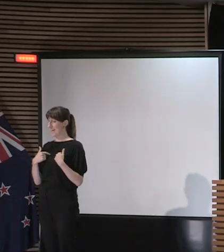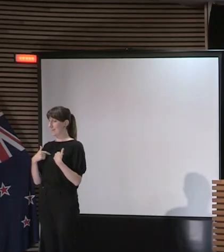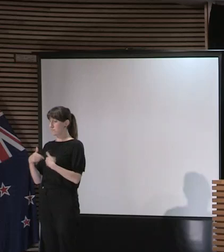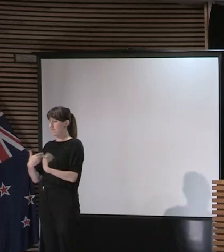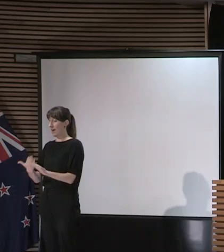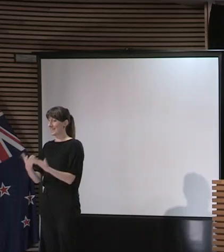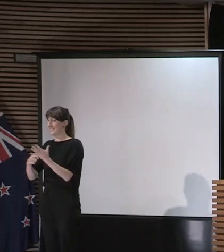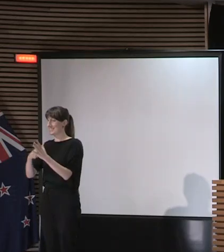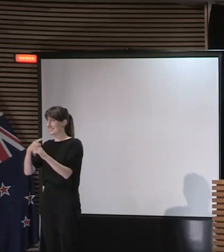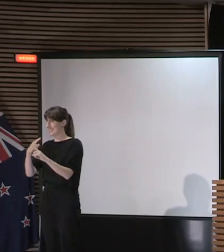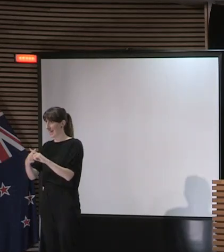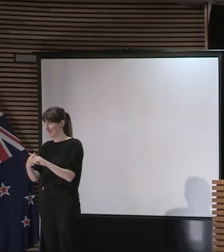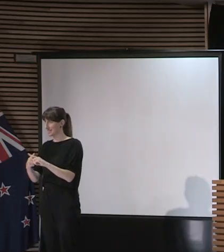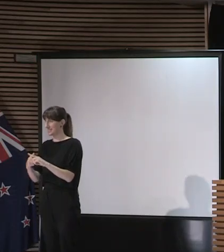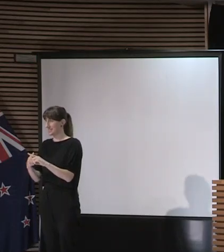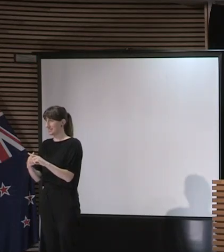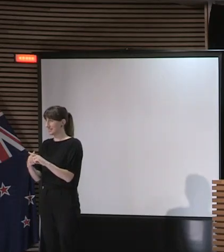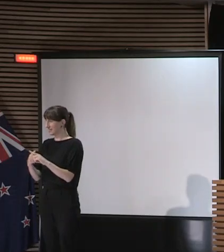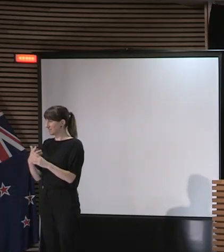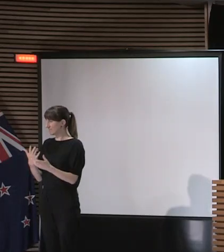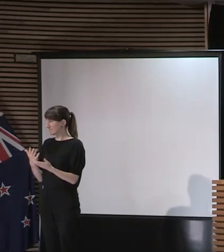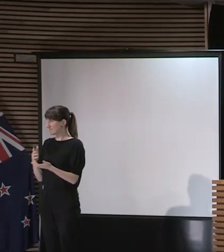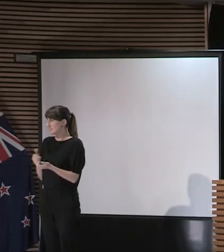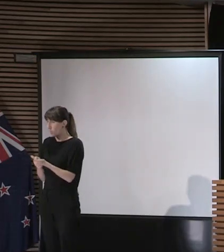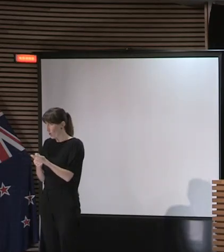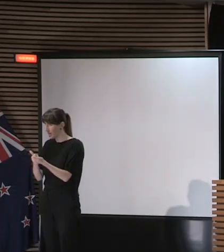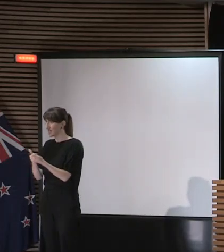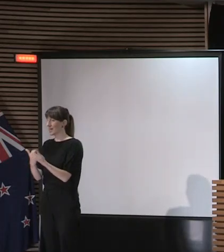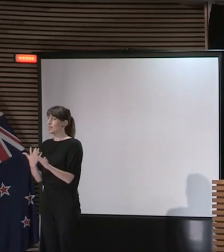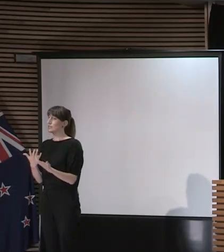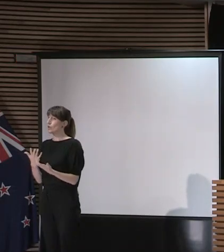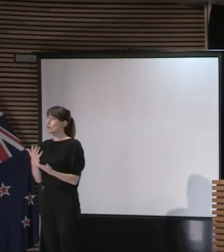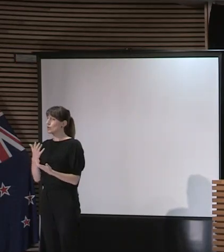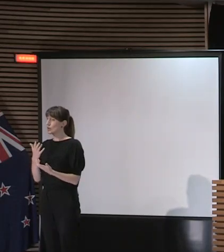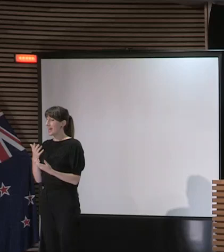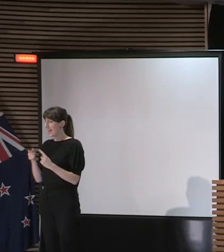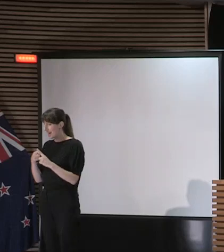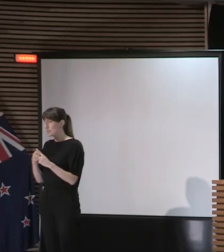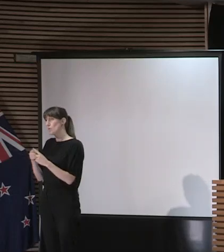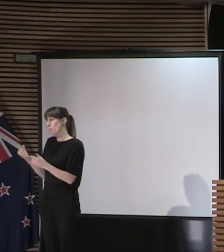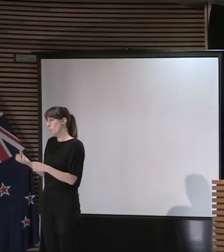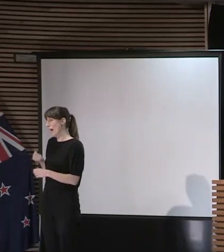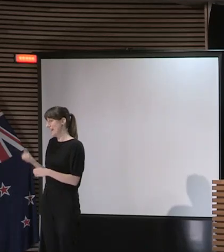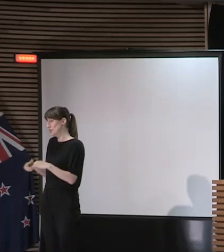foremost, make sure you make the most of the tax provisions that we've put out to help